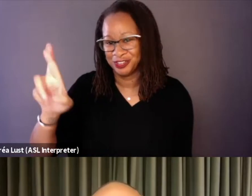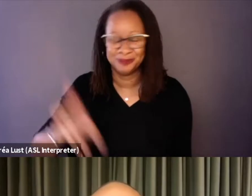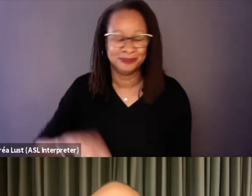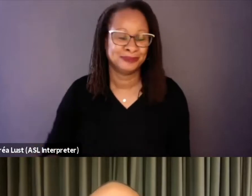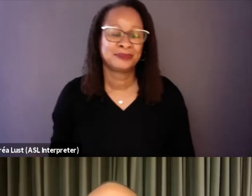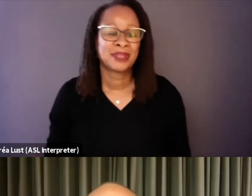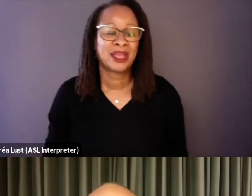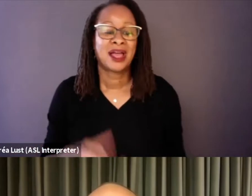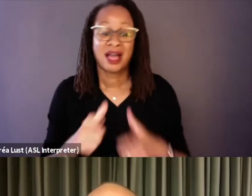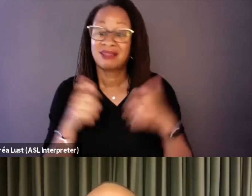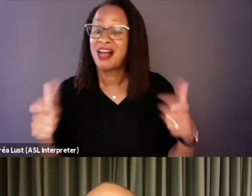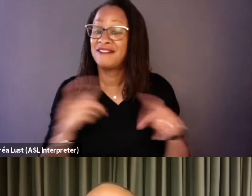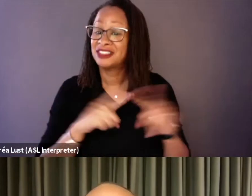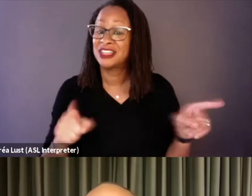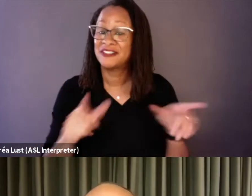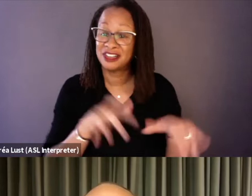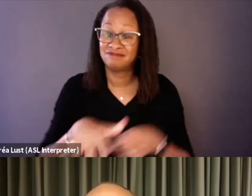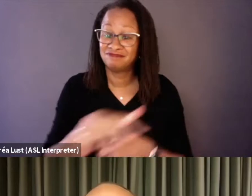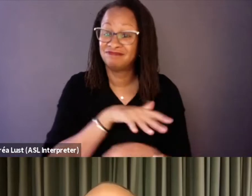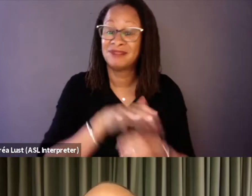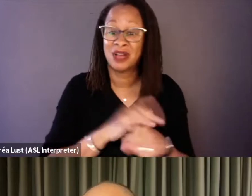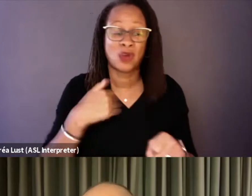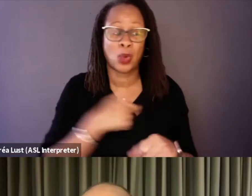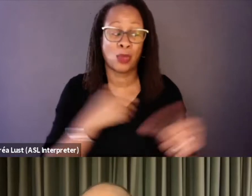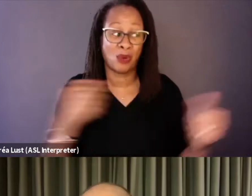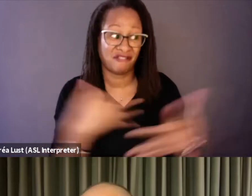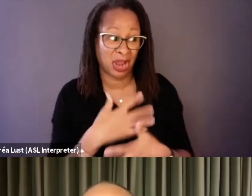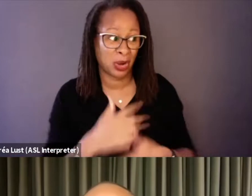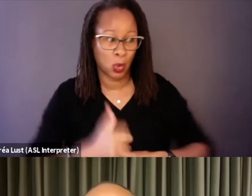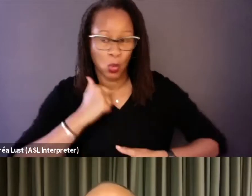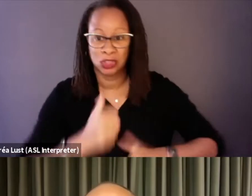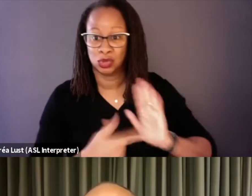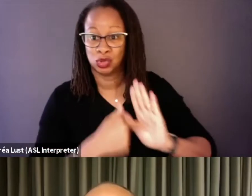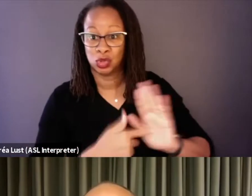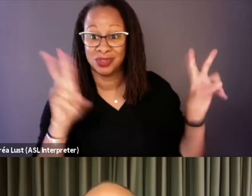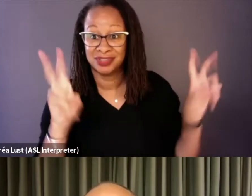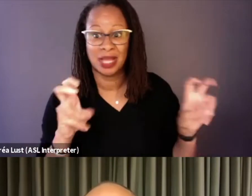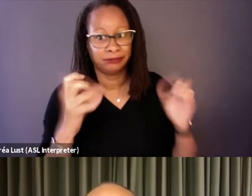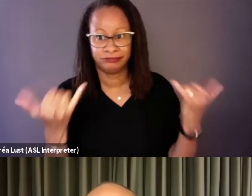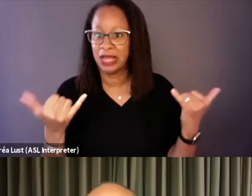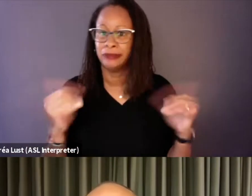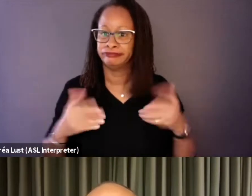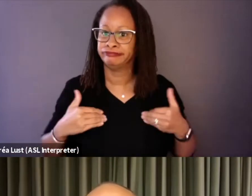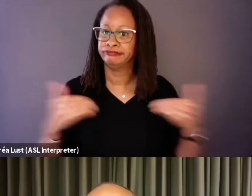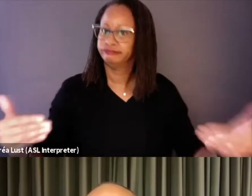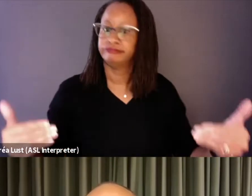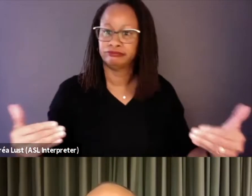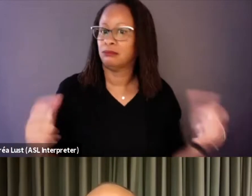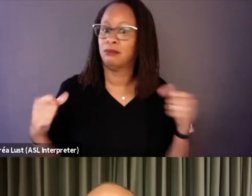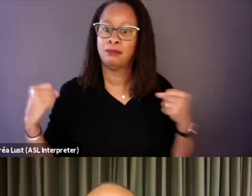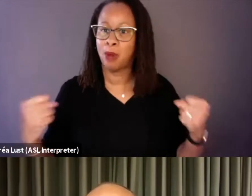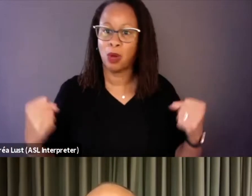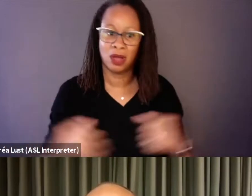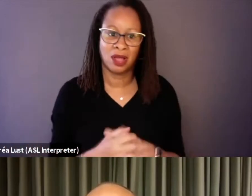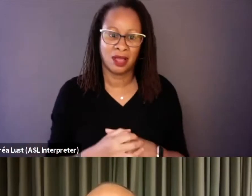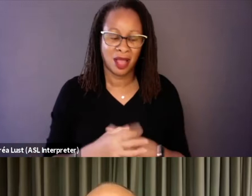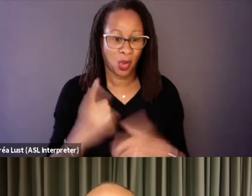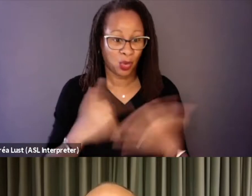outlets that we were afraid of were suddenly, Yeah. What did you think when you saw him wearing that shirt?